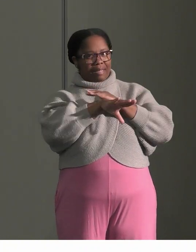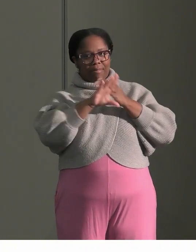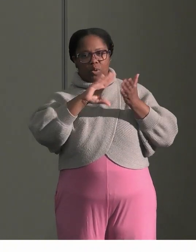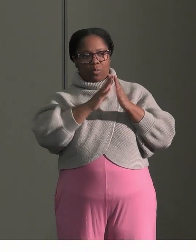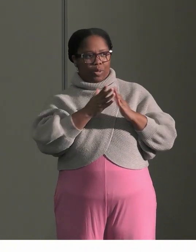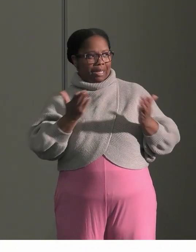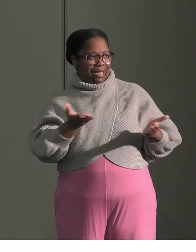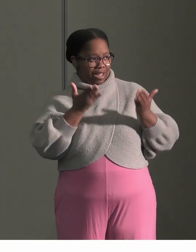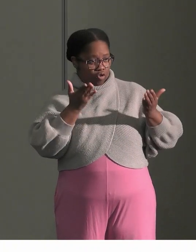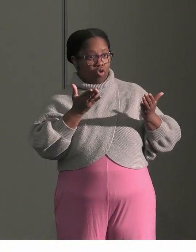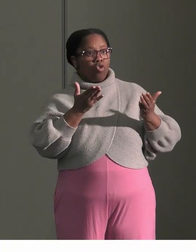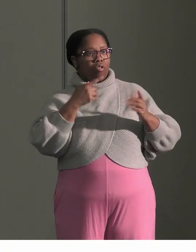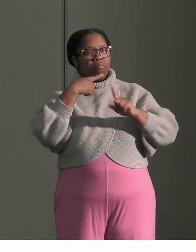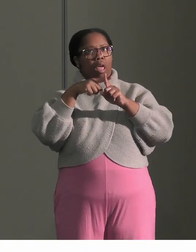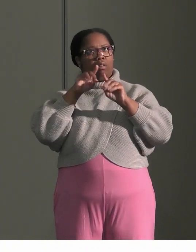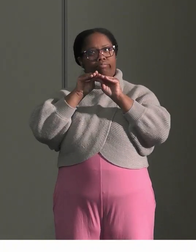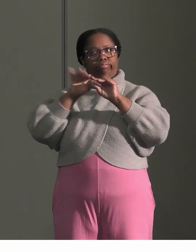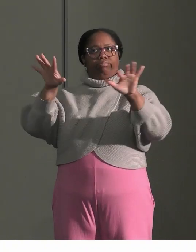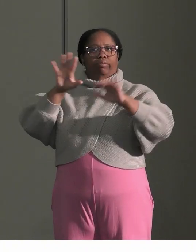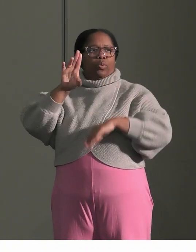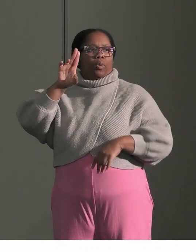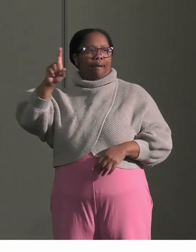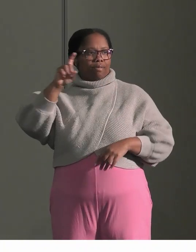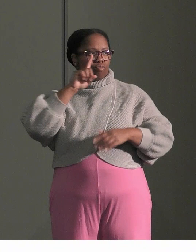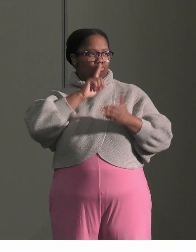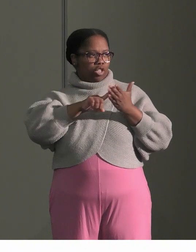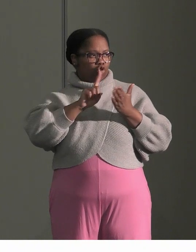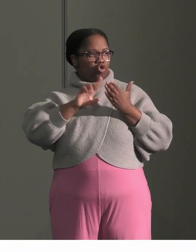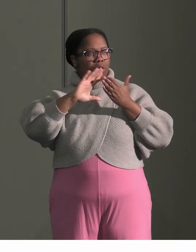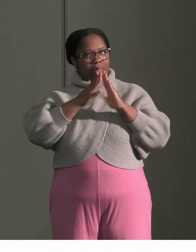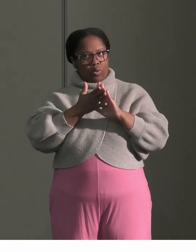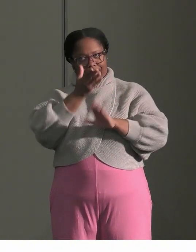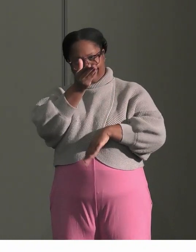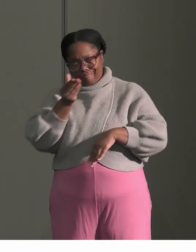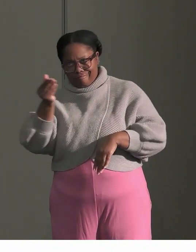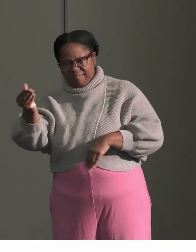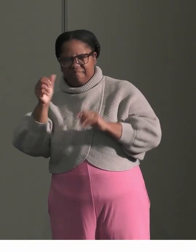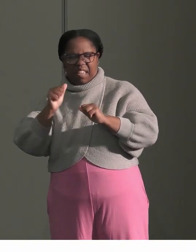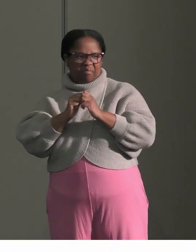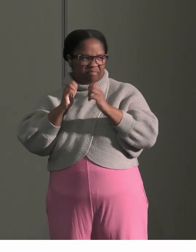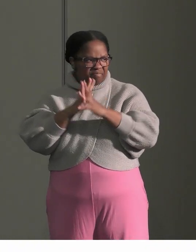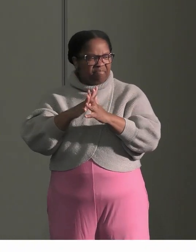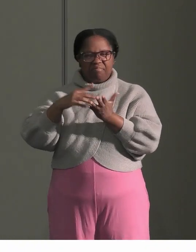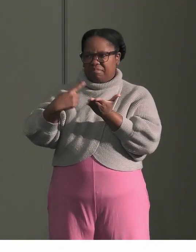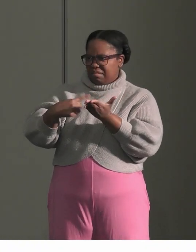getting this into the UX Research hand's so we have a dialog discuss and hopefully